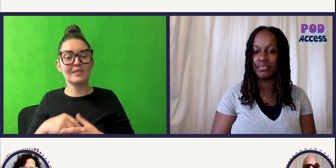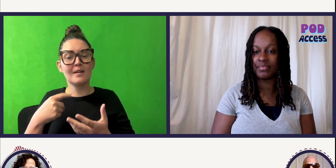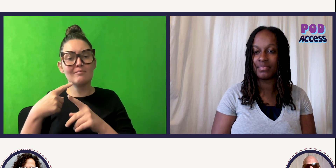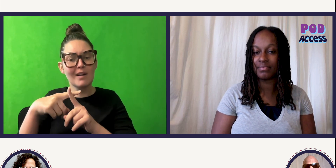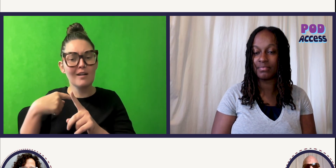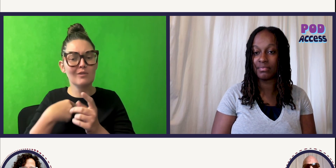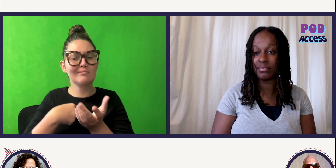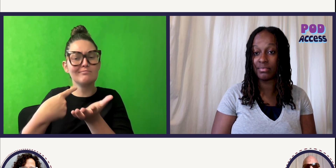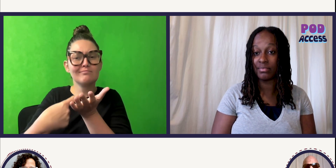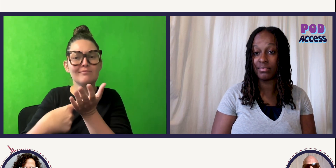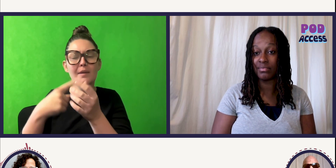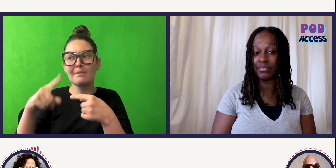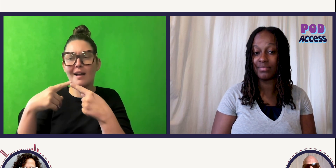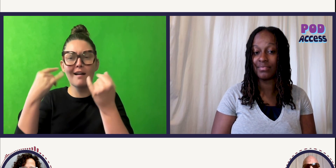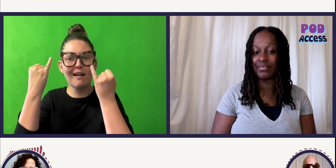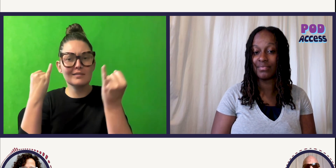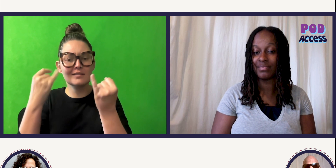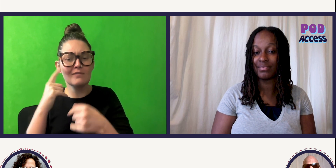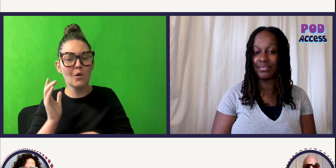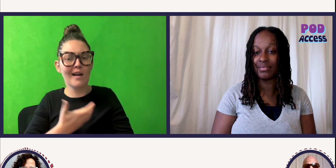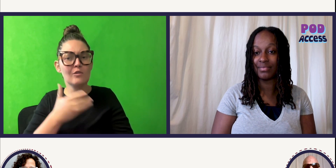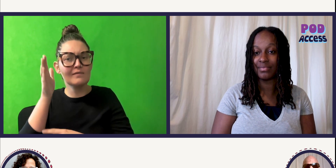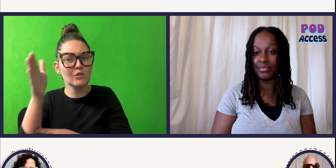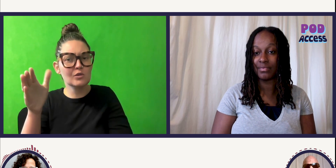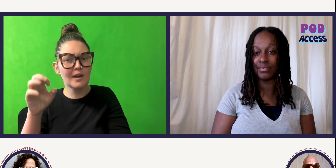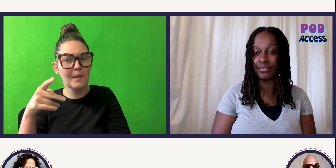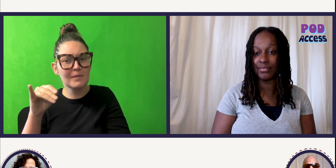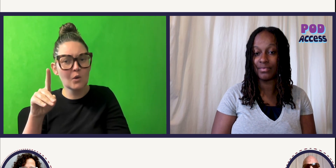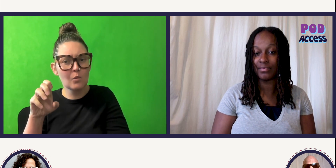Plus, we've been talking about ideas for future episodes, so we'll be back!